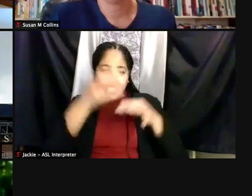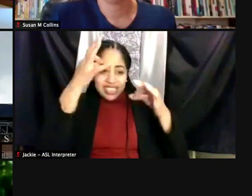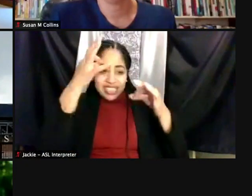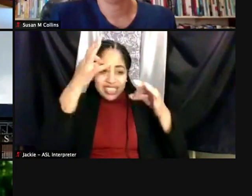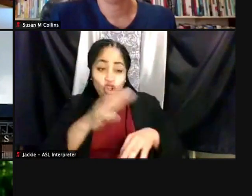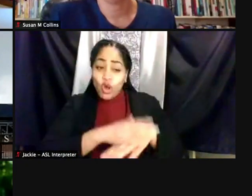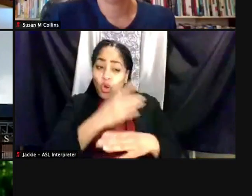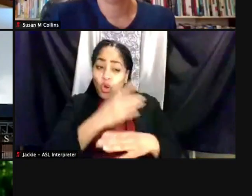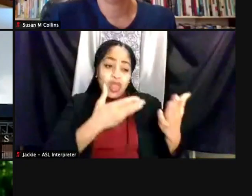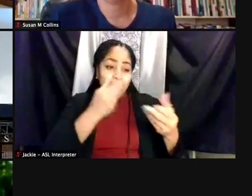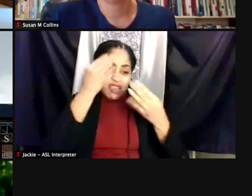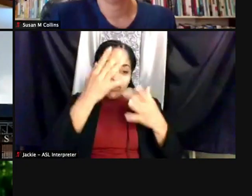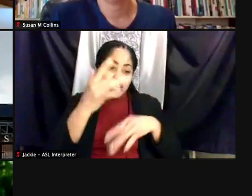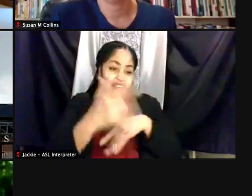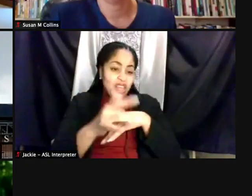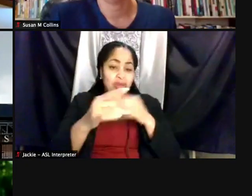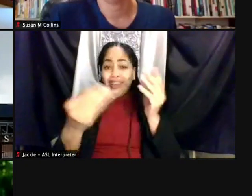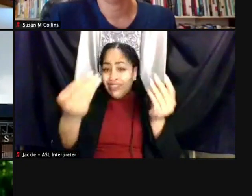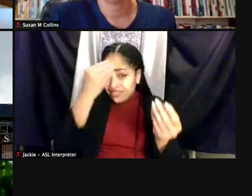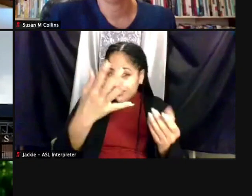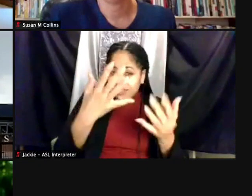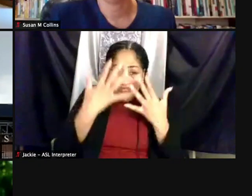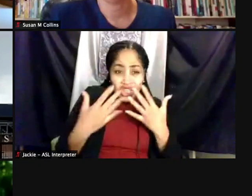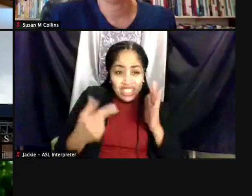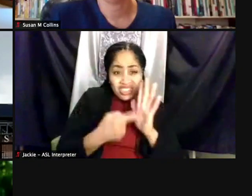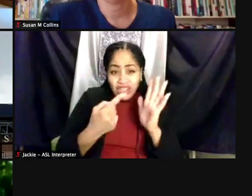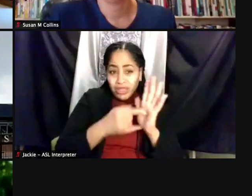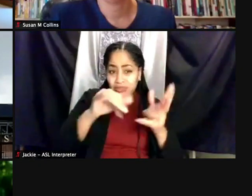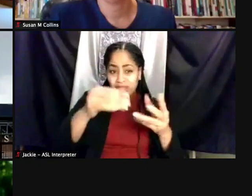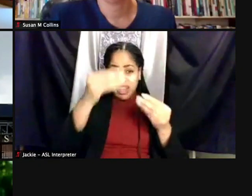And unfortunately, sometimes that information changes from morning to afternoon.